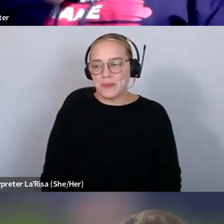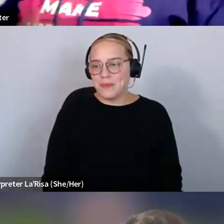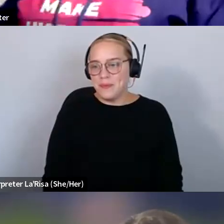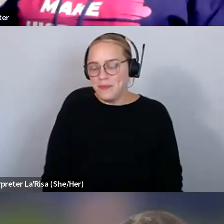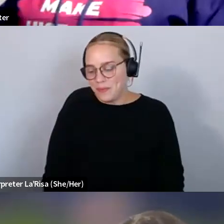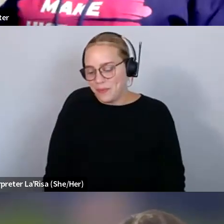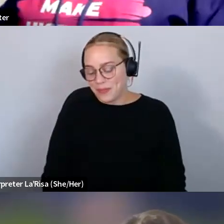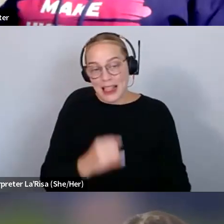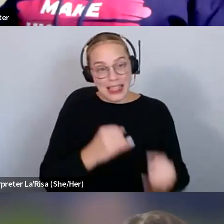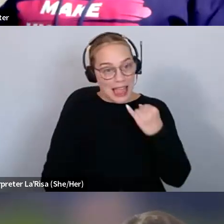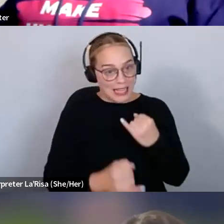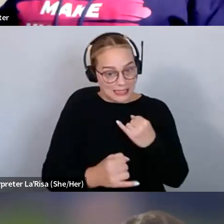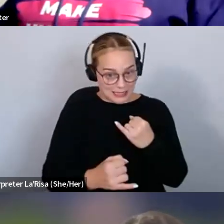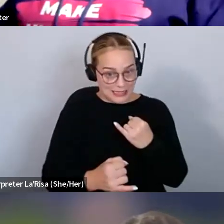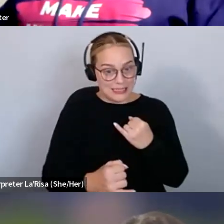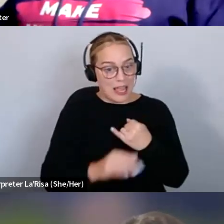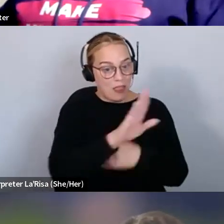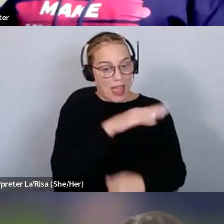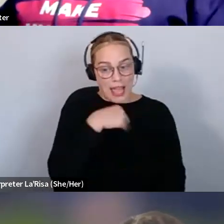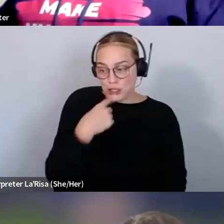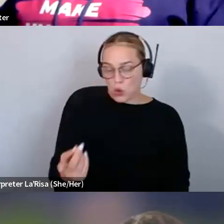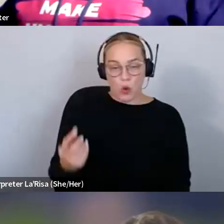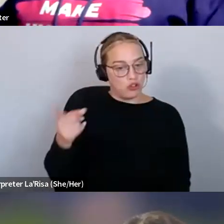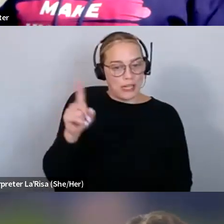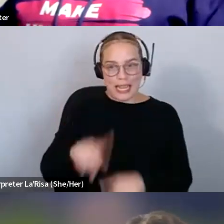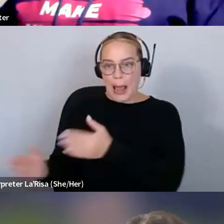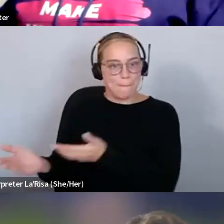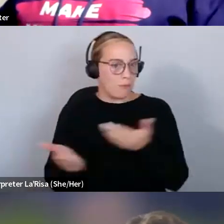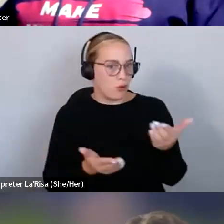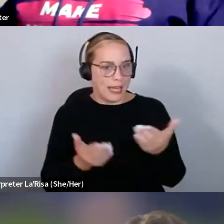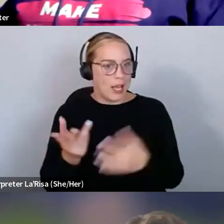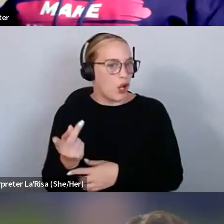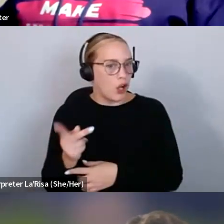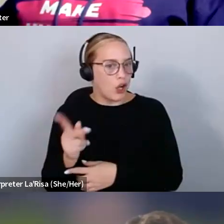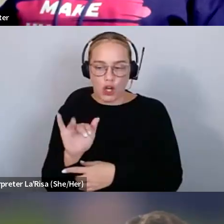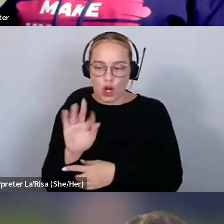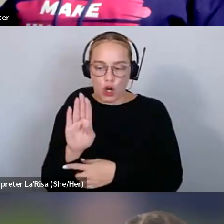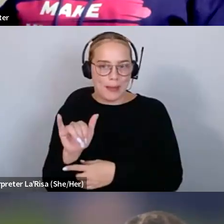literally happening last week. It's not allowed. Lastly, they told Rosa